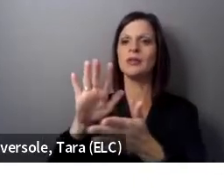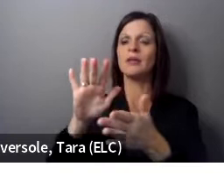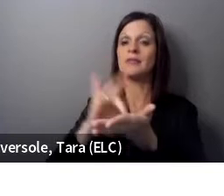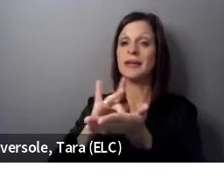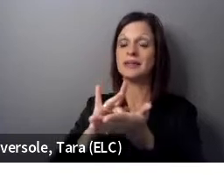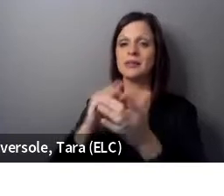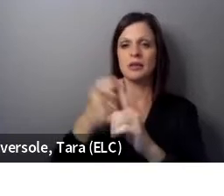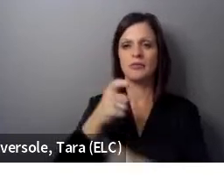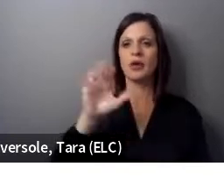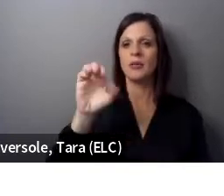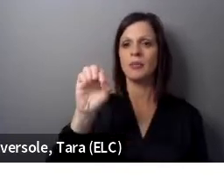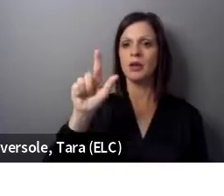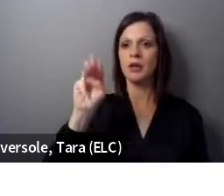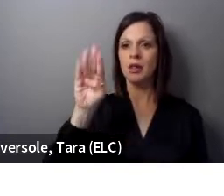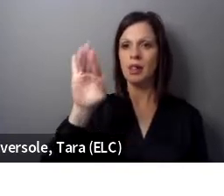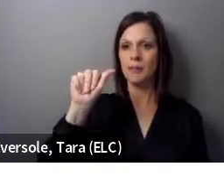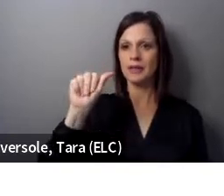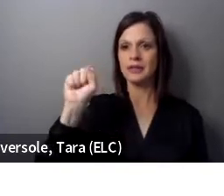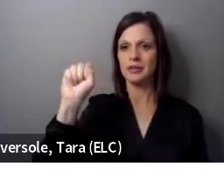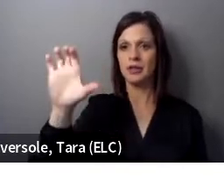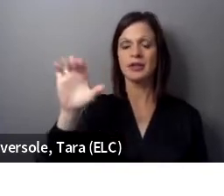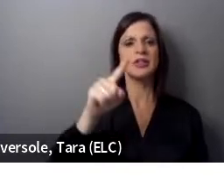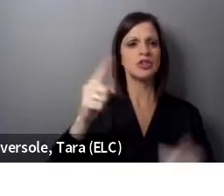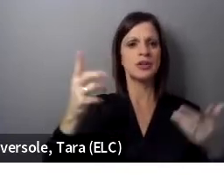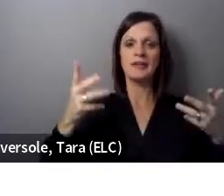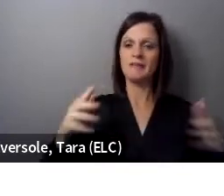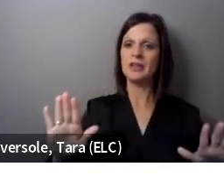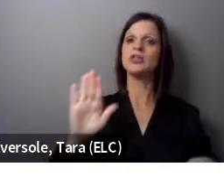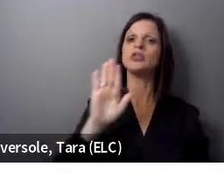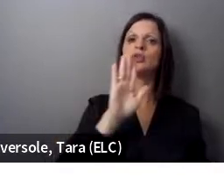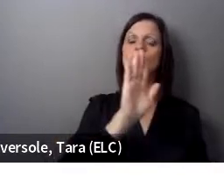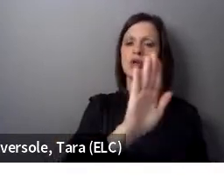in Columbia South Carolina. She completed her family residency at the University of Kentucky world track